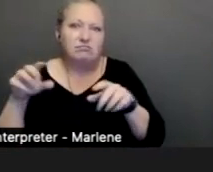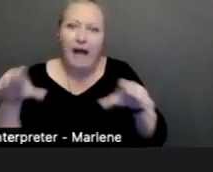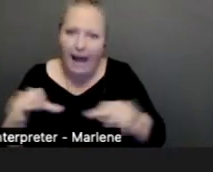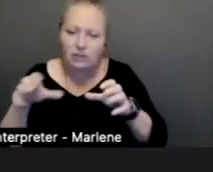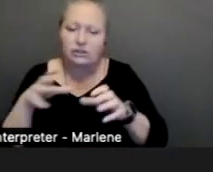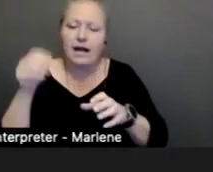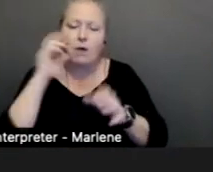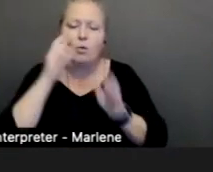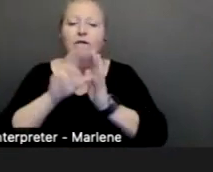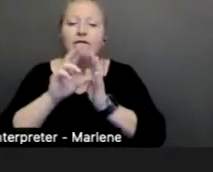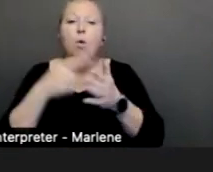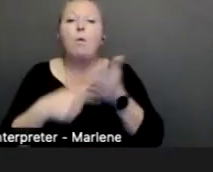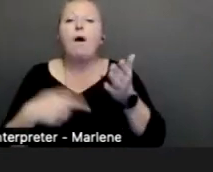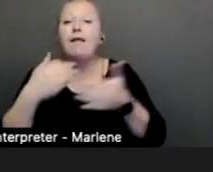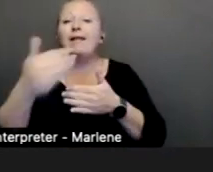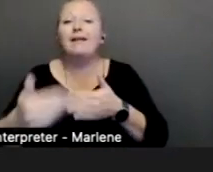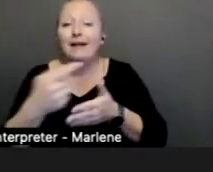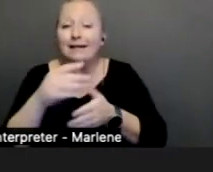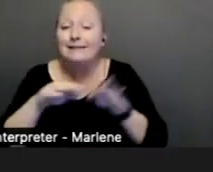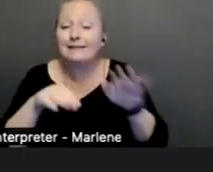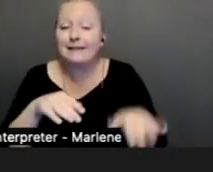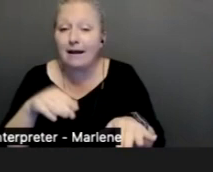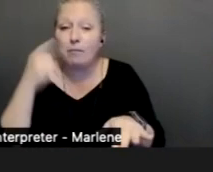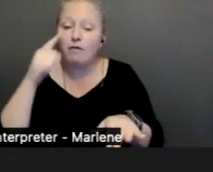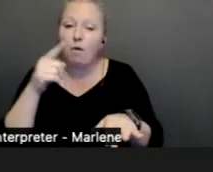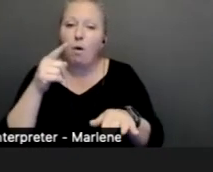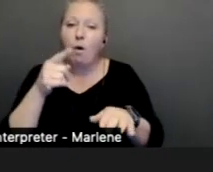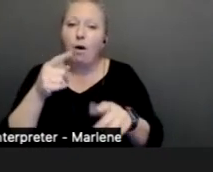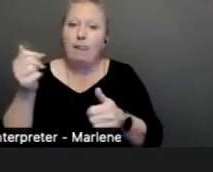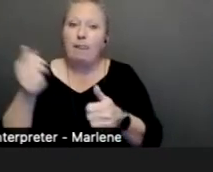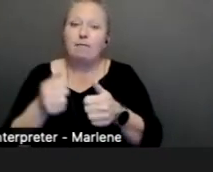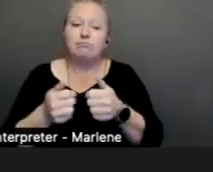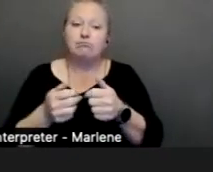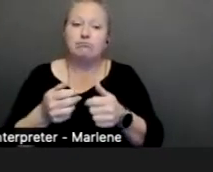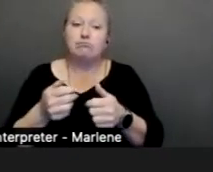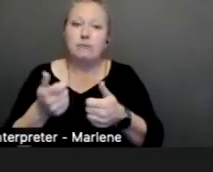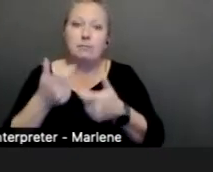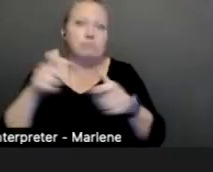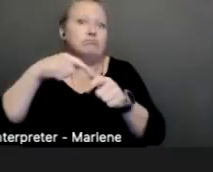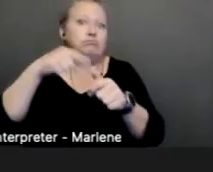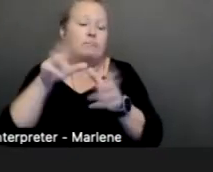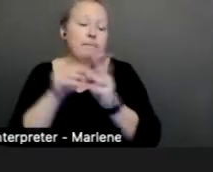what the next steps are for the main meeting and then kind of close out. So next slide.